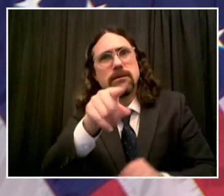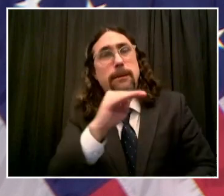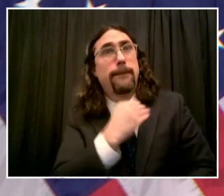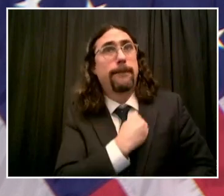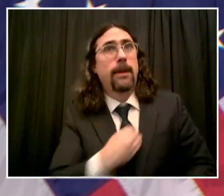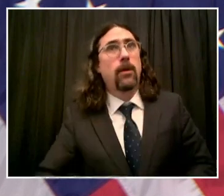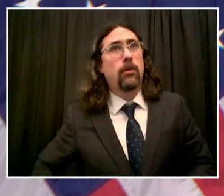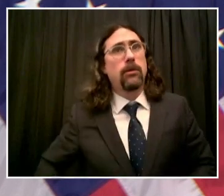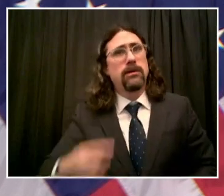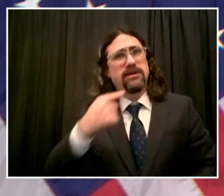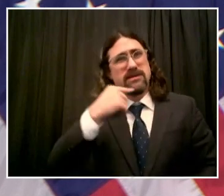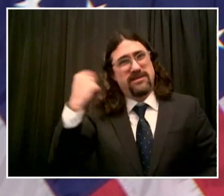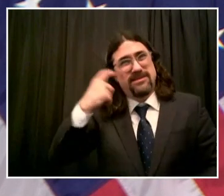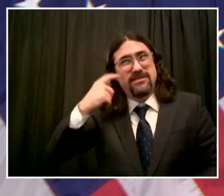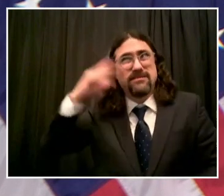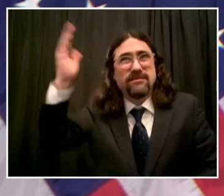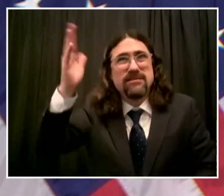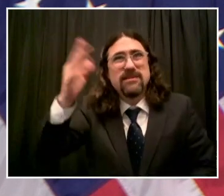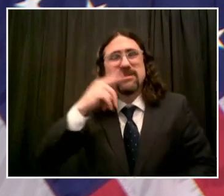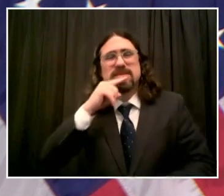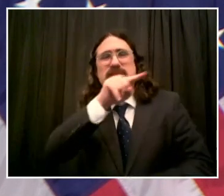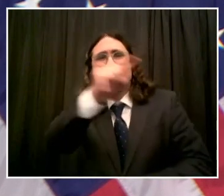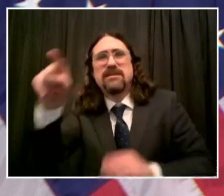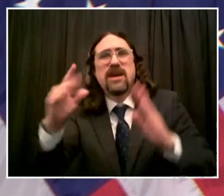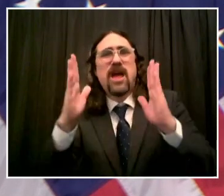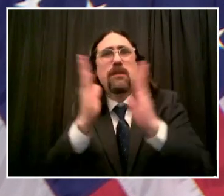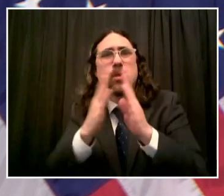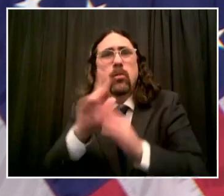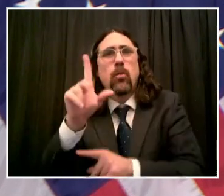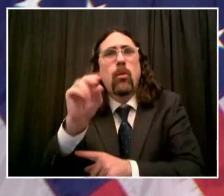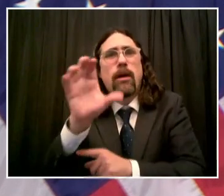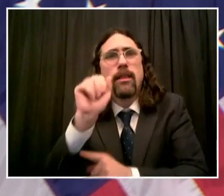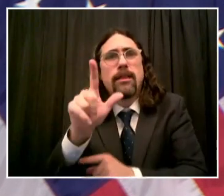WE'VE SEEN IT AT PROTEST. WE'VE SEEN PEOPLE THROW PEOPLE OUT OF PROTEST.